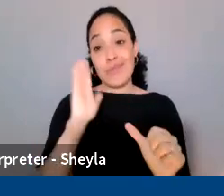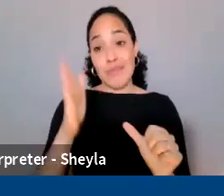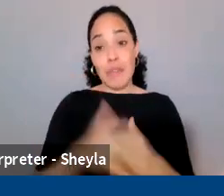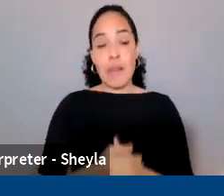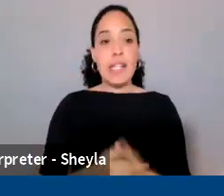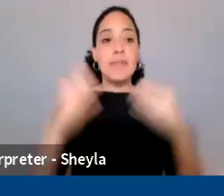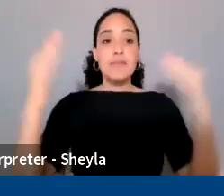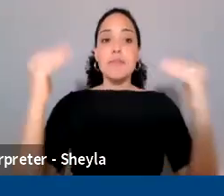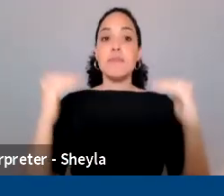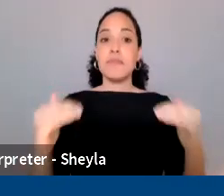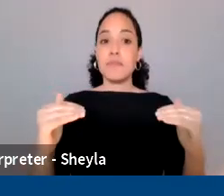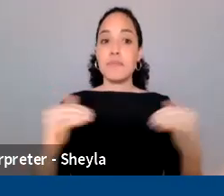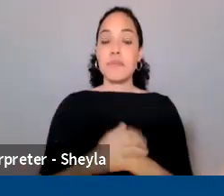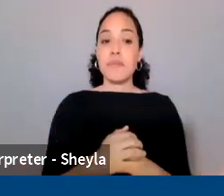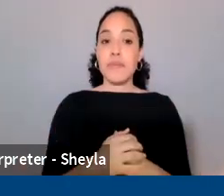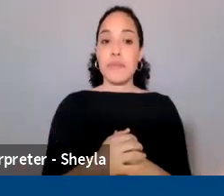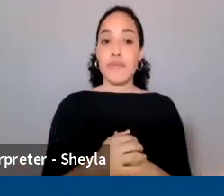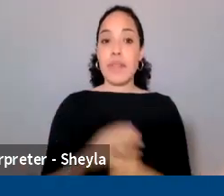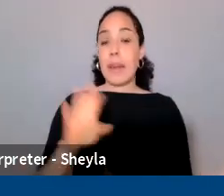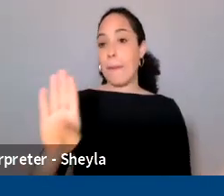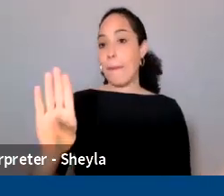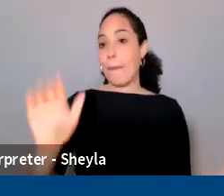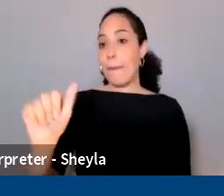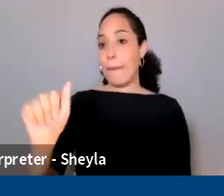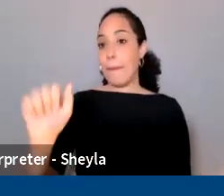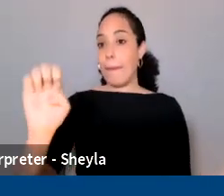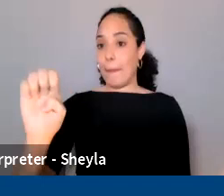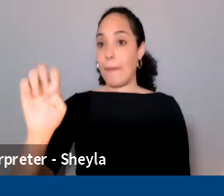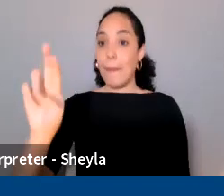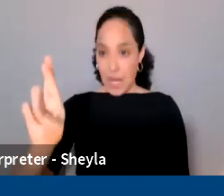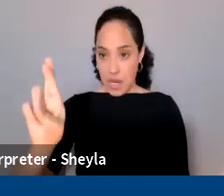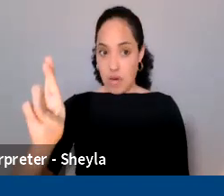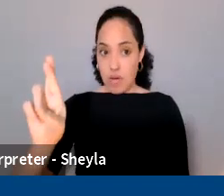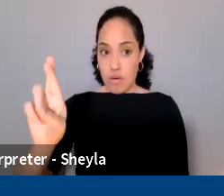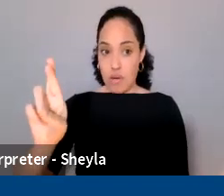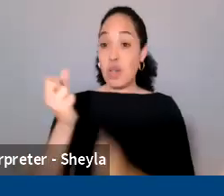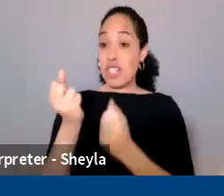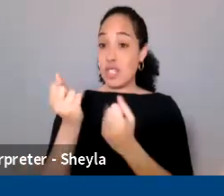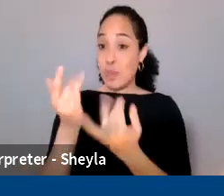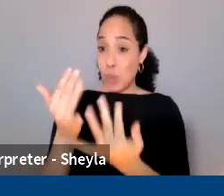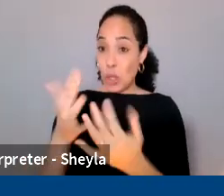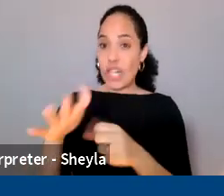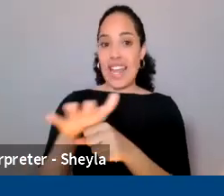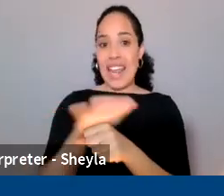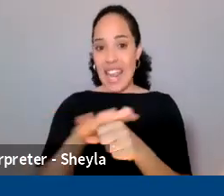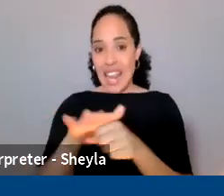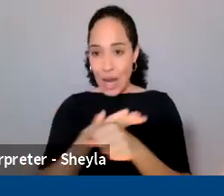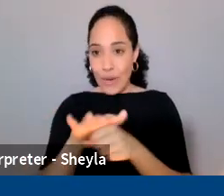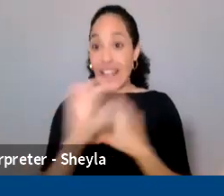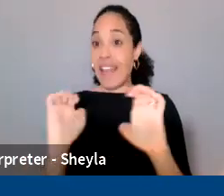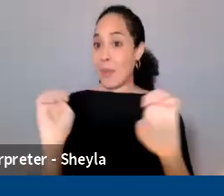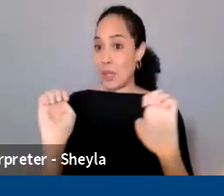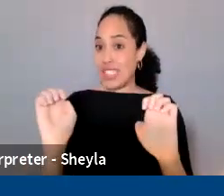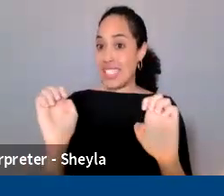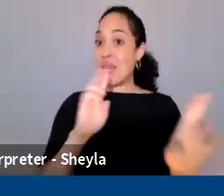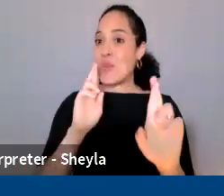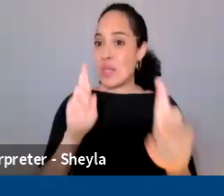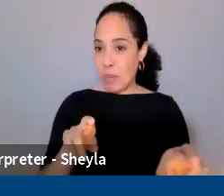is BAER Burn Area Emergency Response uh not the fuzzy kind but but this is an analysis that uh